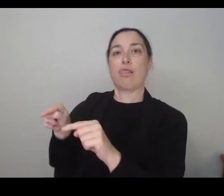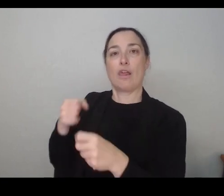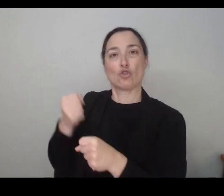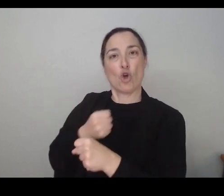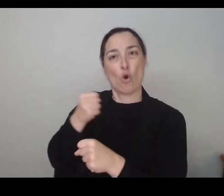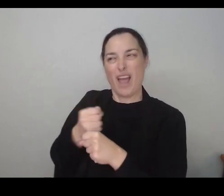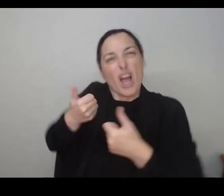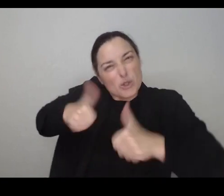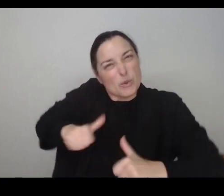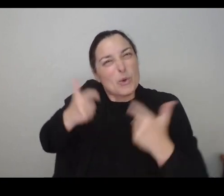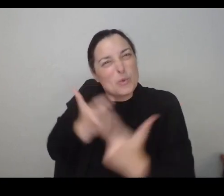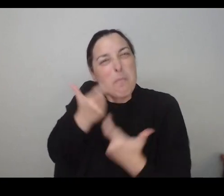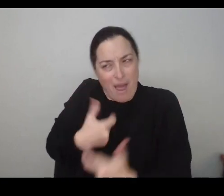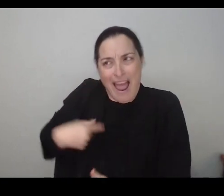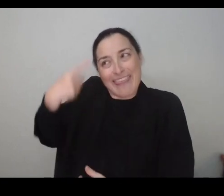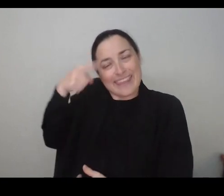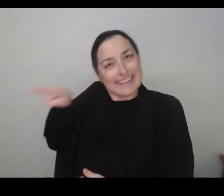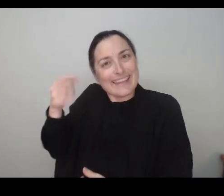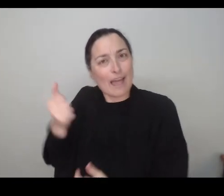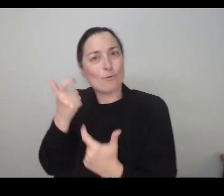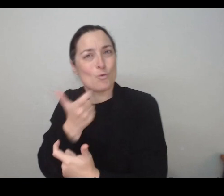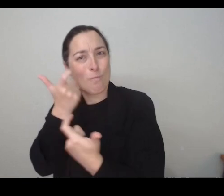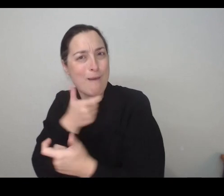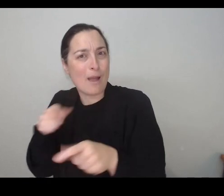A lot of second degree, we say in French.